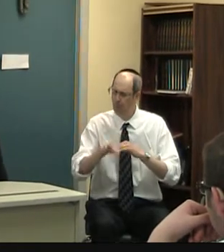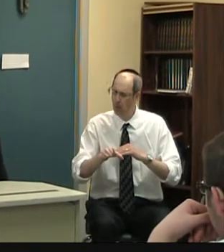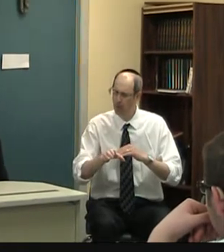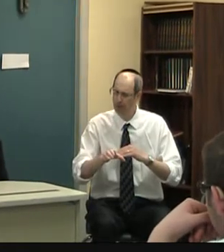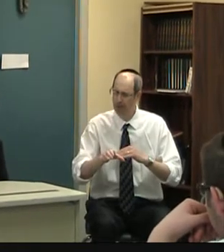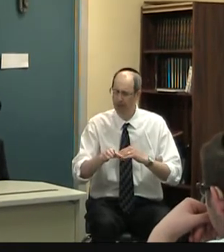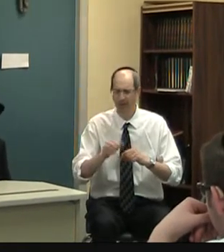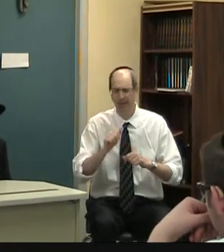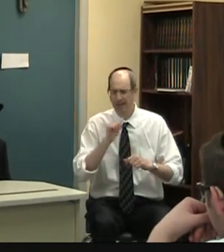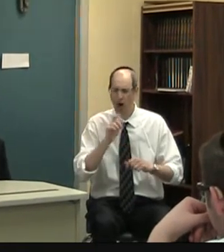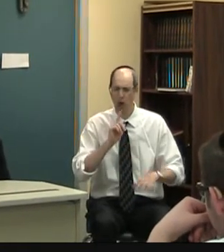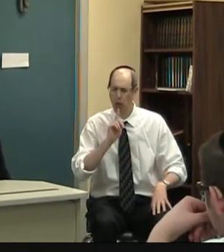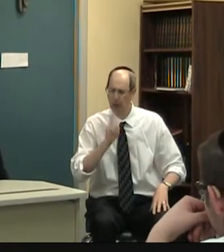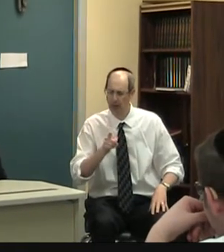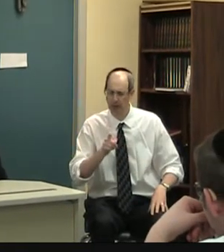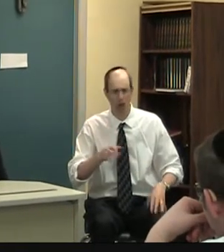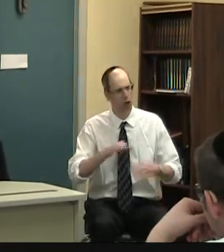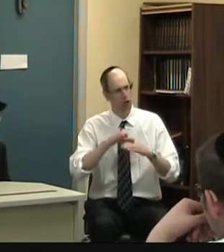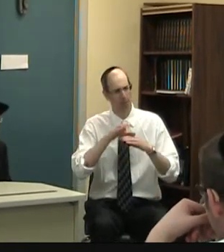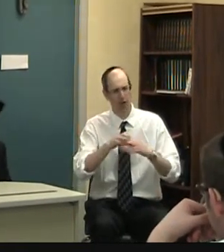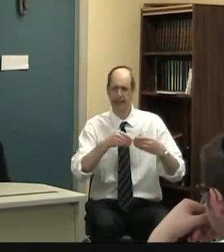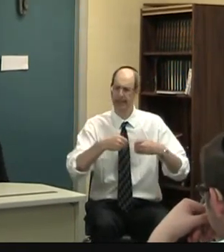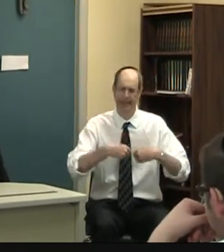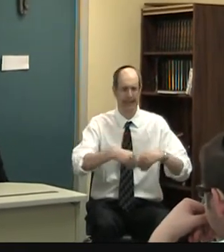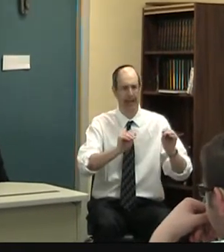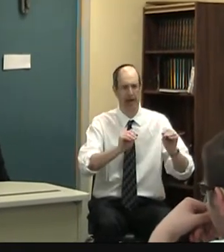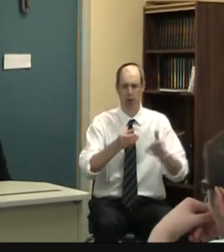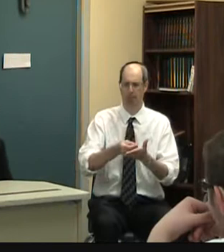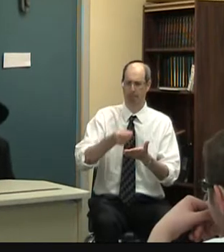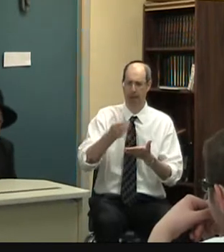It's not real you force someone to sell something, to buy something to commit themselves